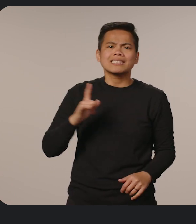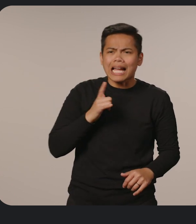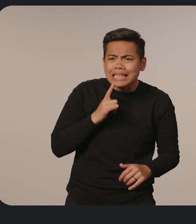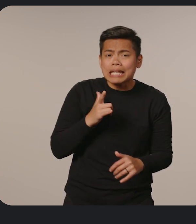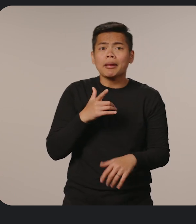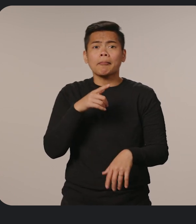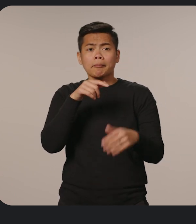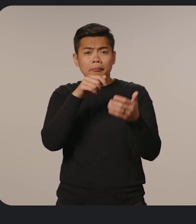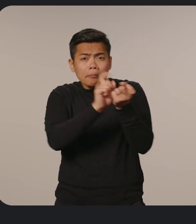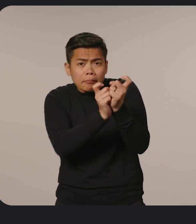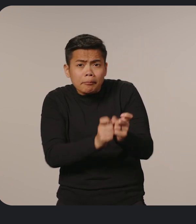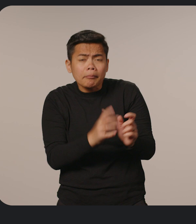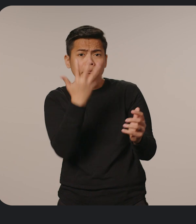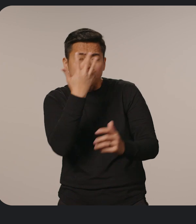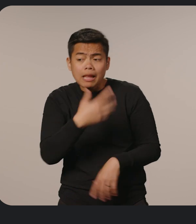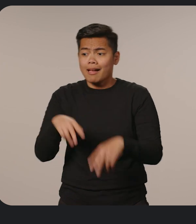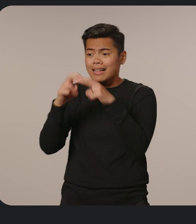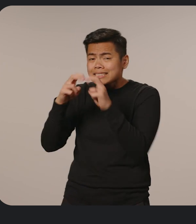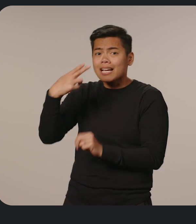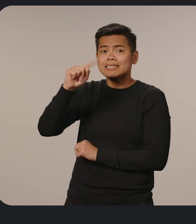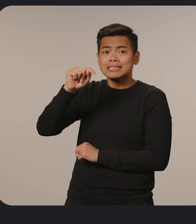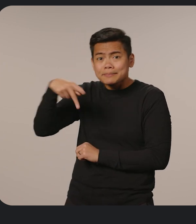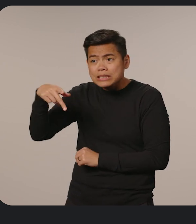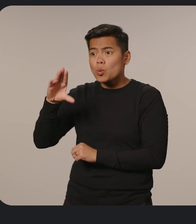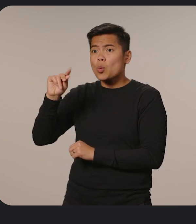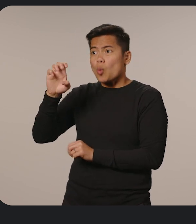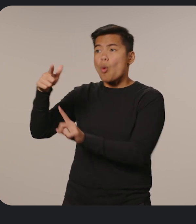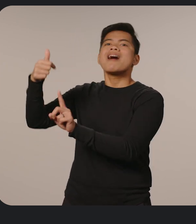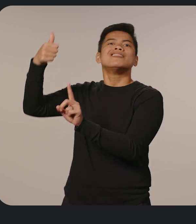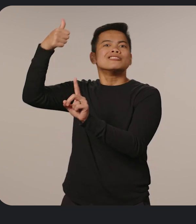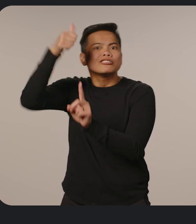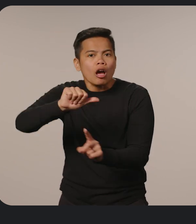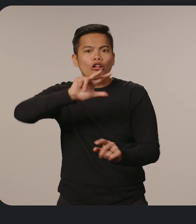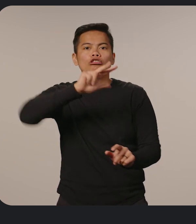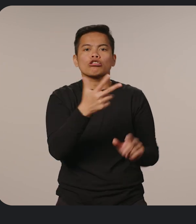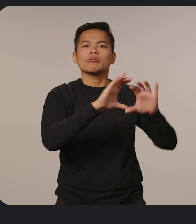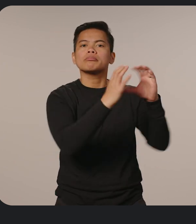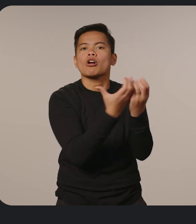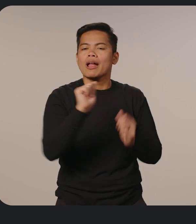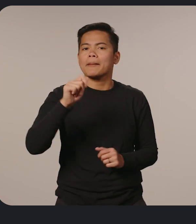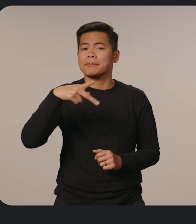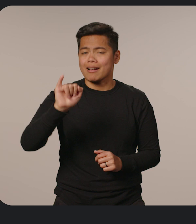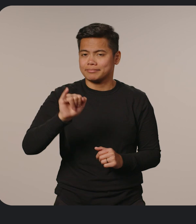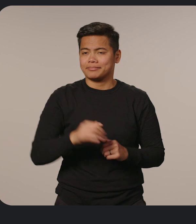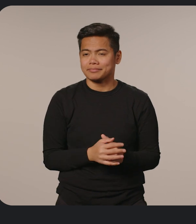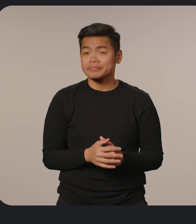be styling a button and the next you're analyzing HTTP status codes of rejected